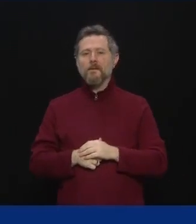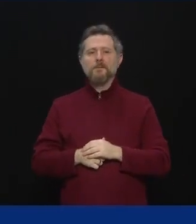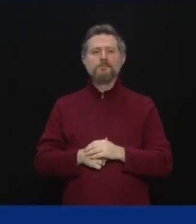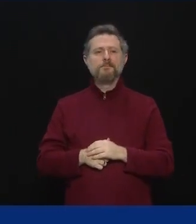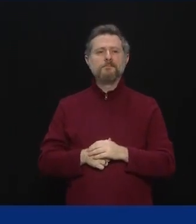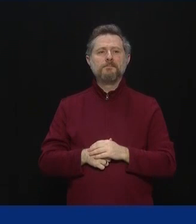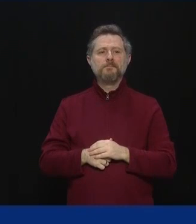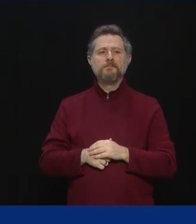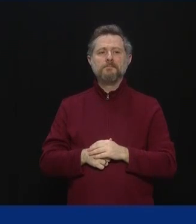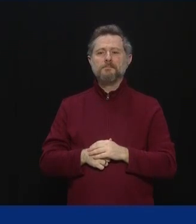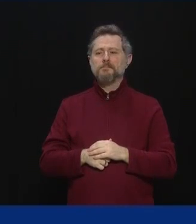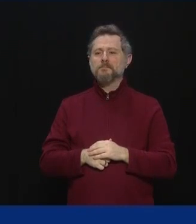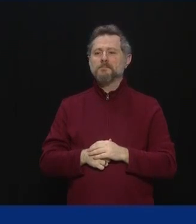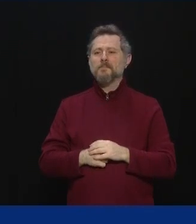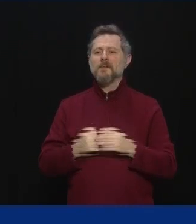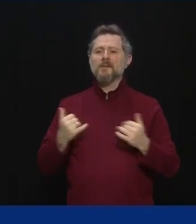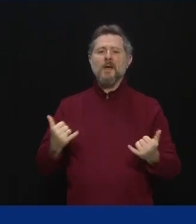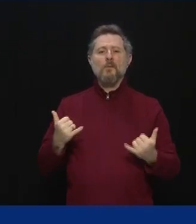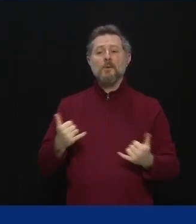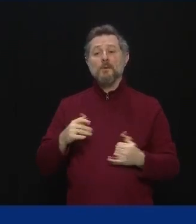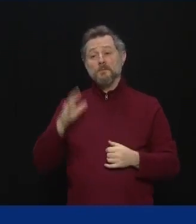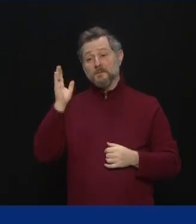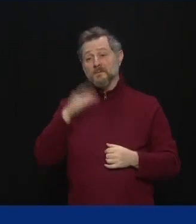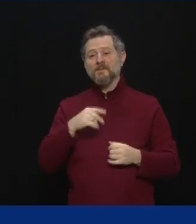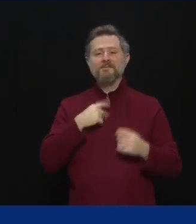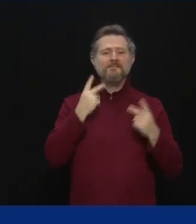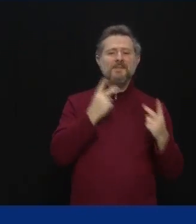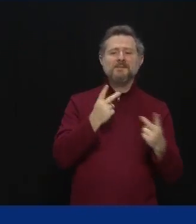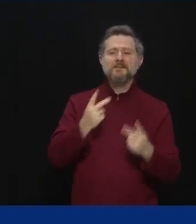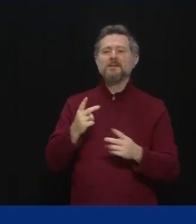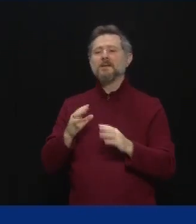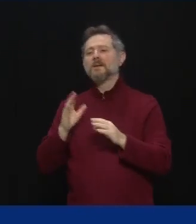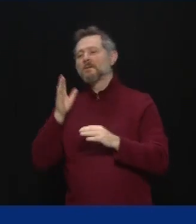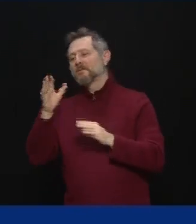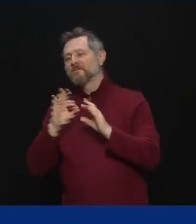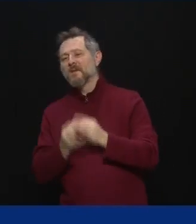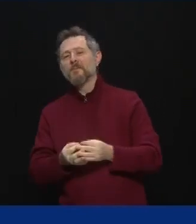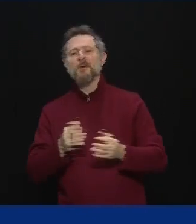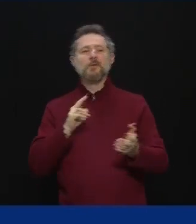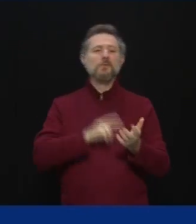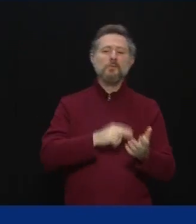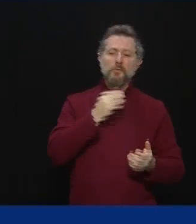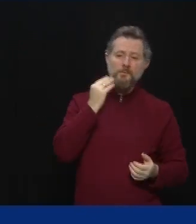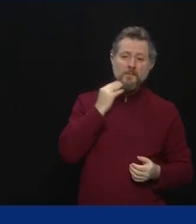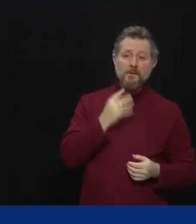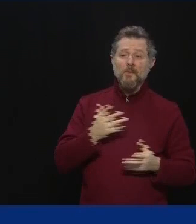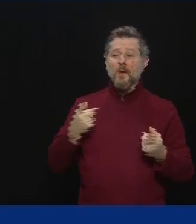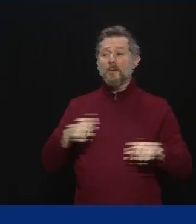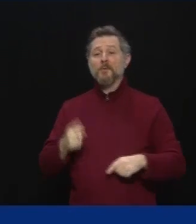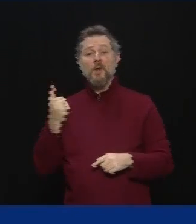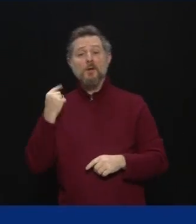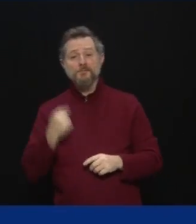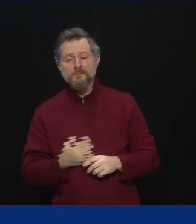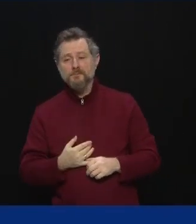TO SCHOOLS AND WORK WITH THEM CLOSELY SO THEY CAN STAY OPEN. THIS IS ALSO A TIME OF YEAR WE WANT TO VISIT OUR LOVED ONES IN